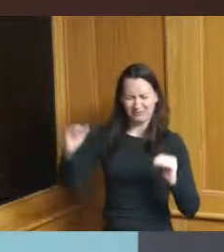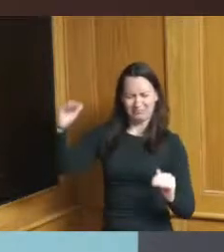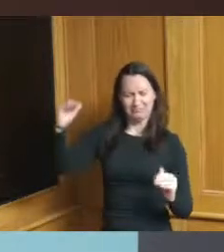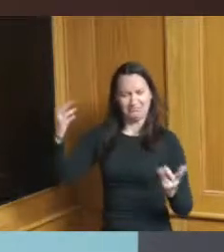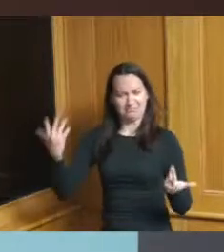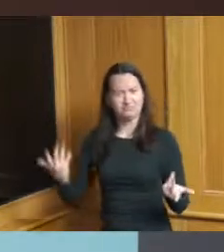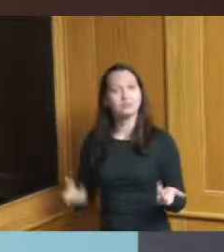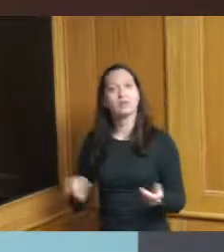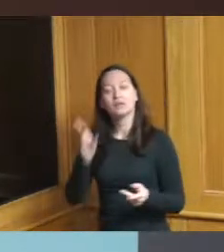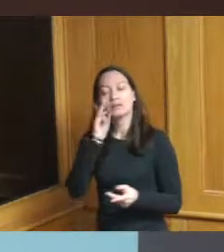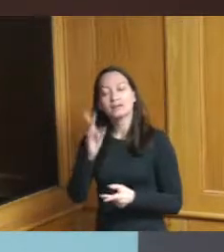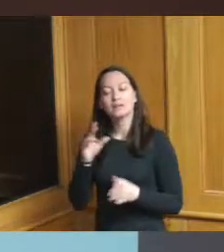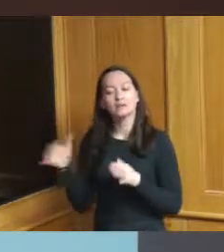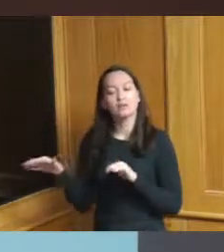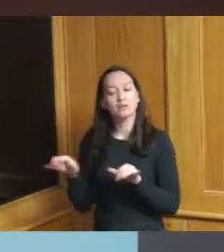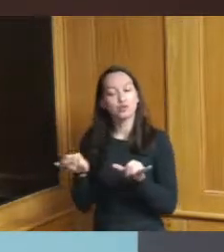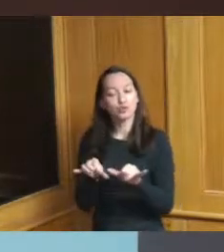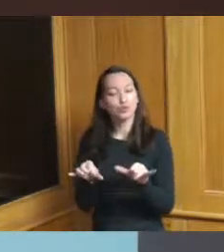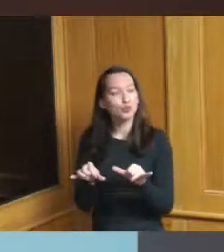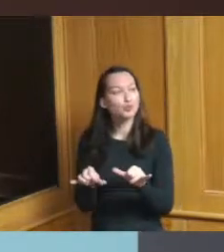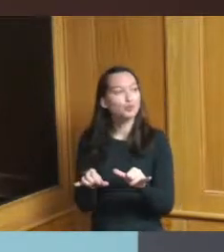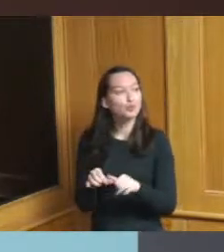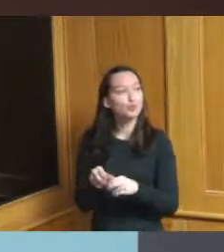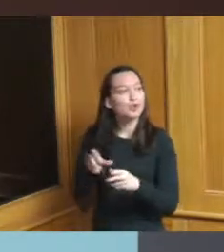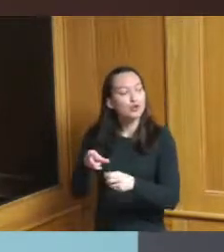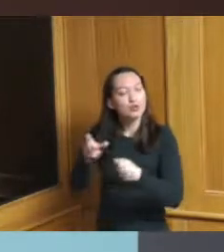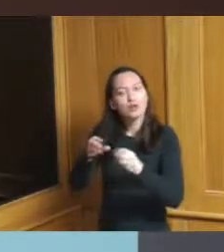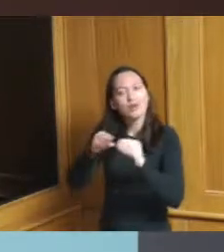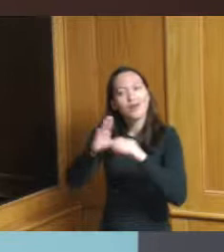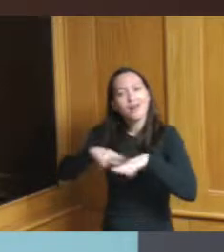so we did on the ground recruiting we did it in multiple neighborhoods